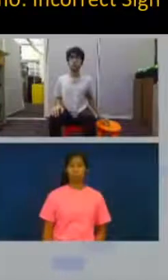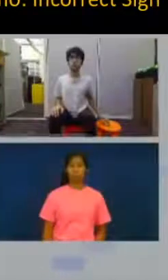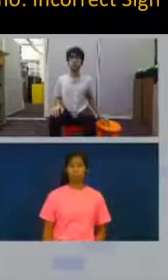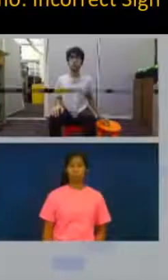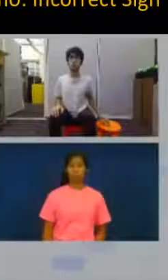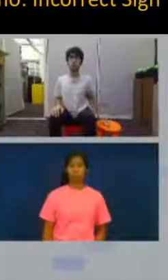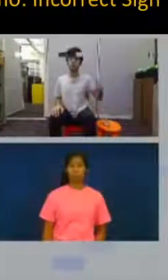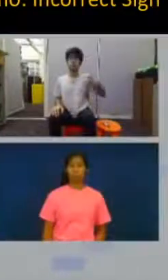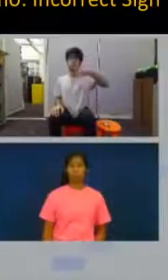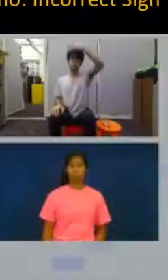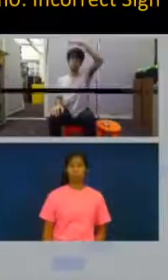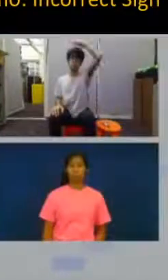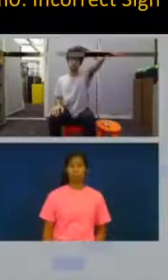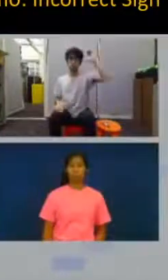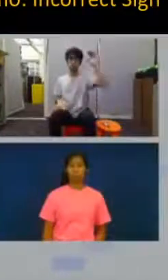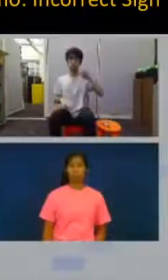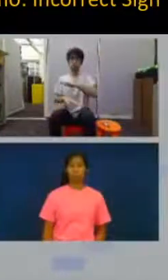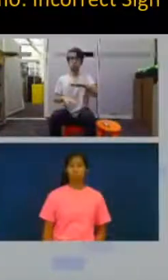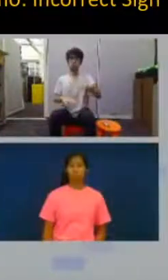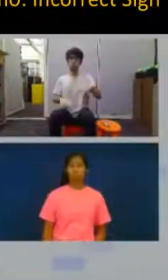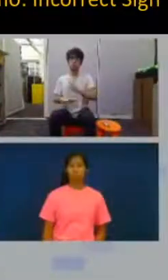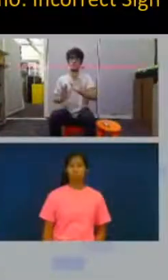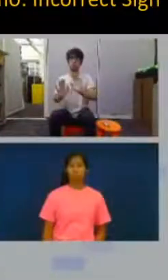Here is the game operation in the case of incorrect signing.